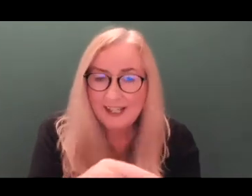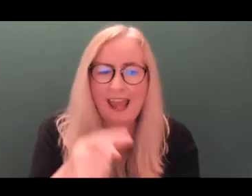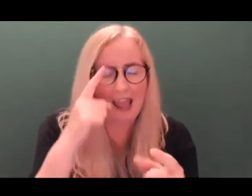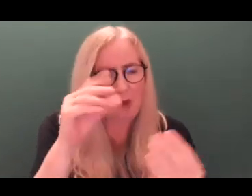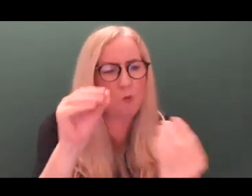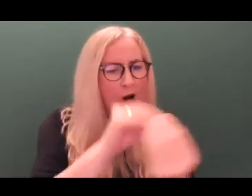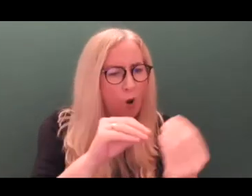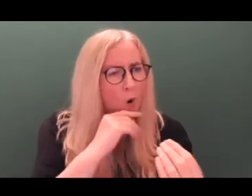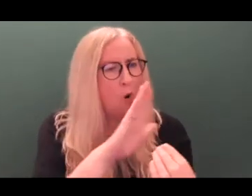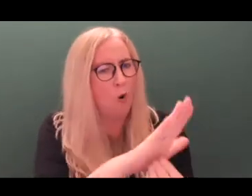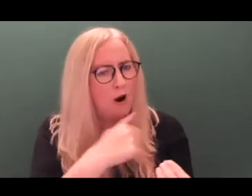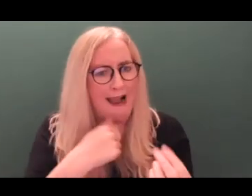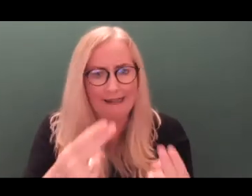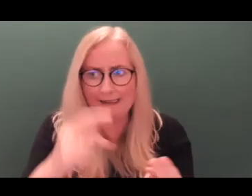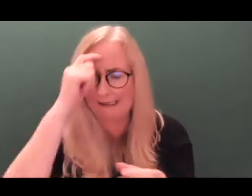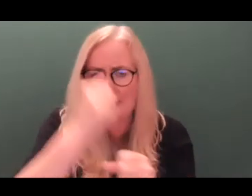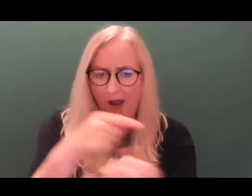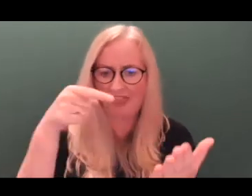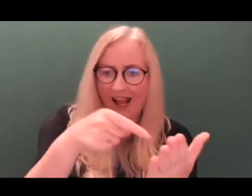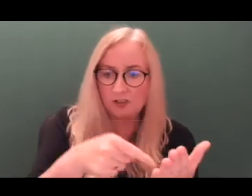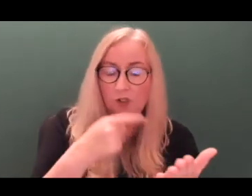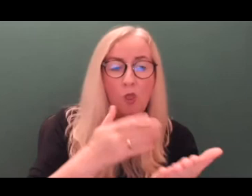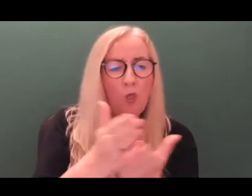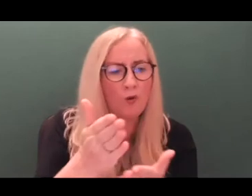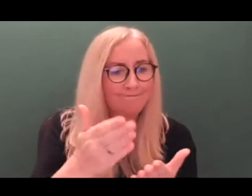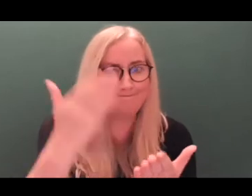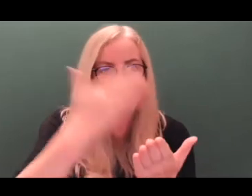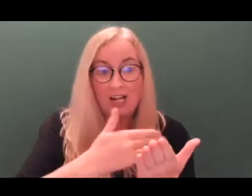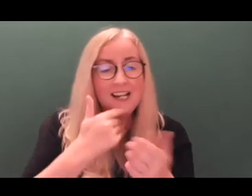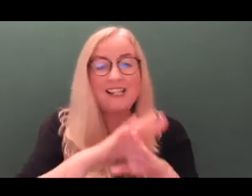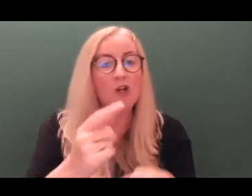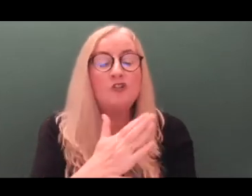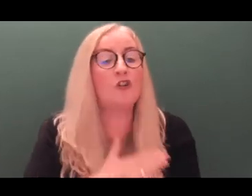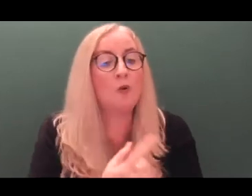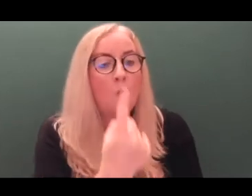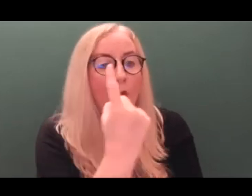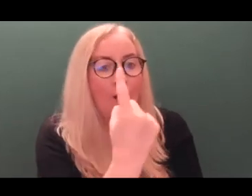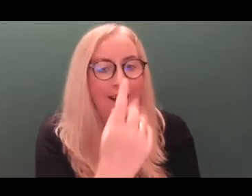think about, in all of its various facets, because it's not one thing, it's a multiplicity of things